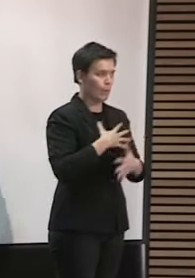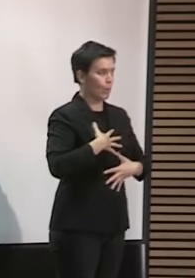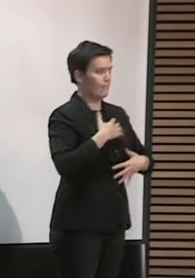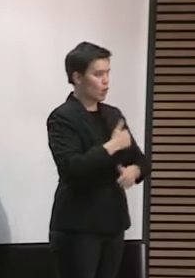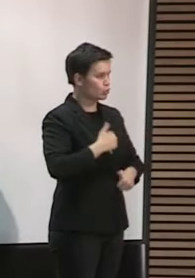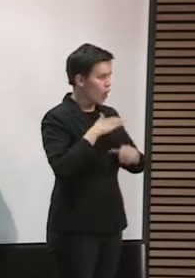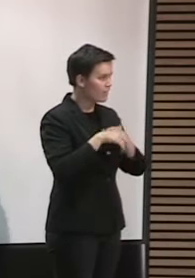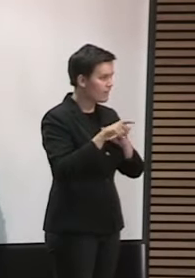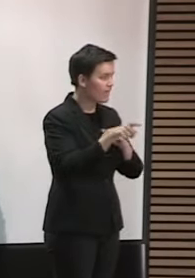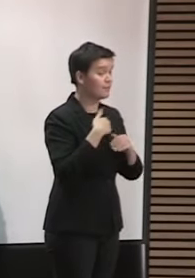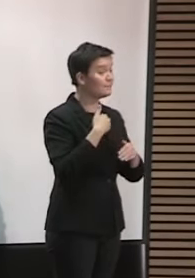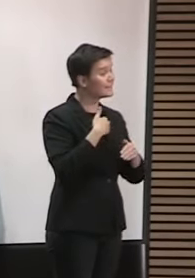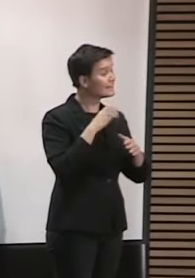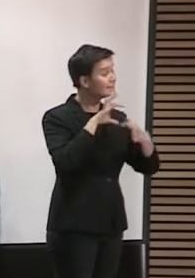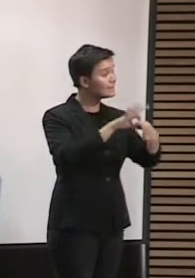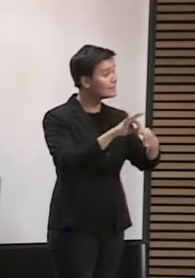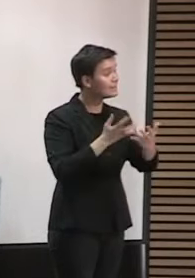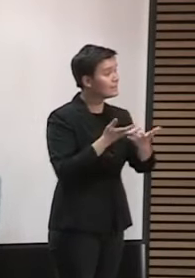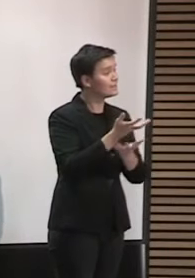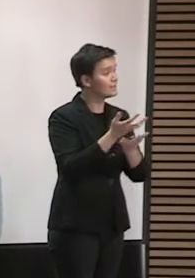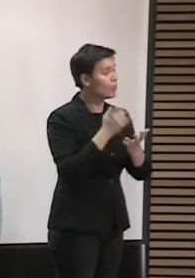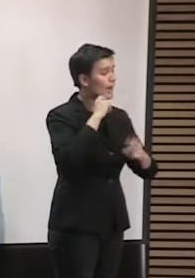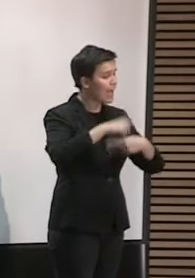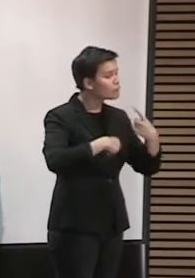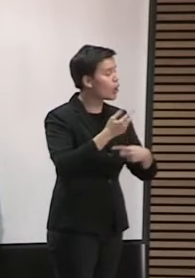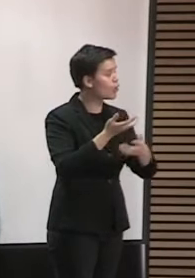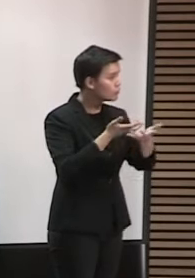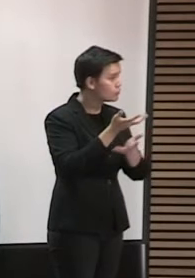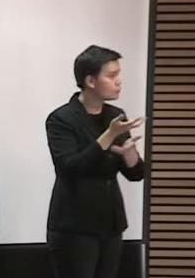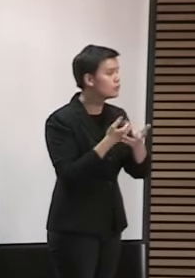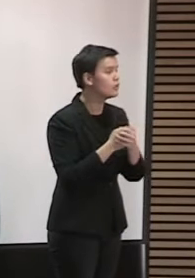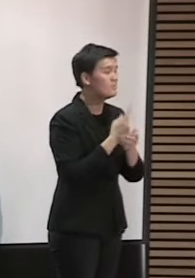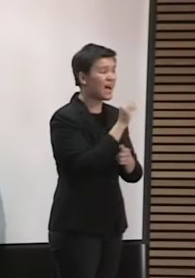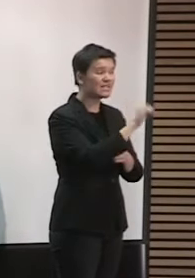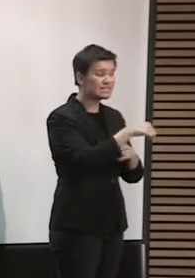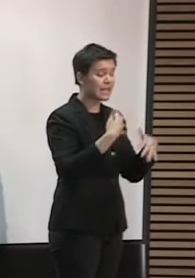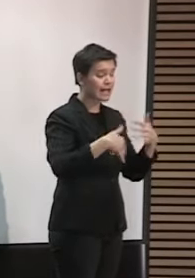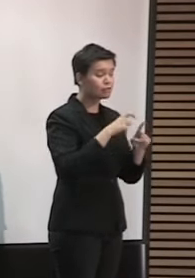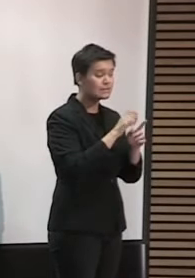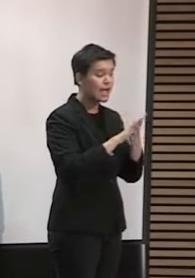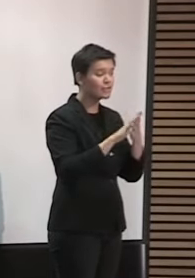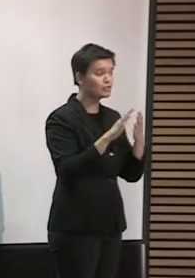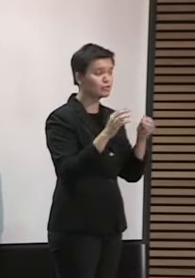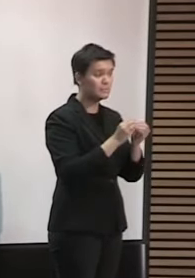requiring a second sweep of everybody with the intention to have a regularised system in place. Basically we'll be